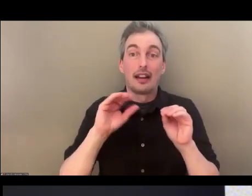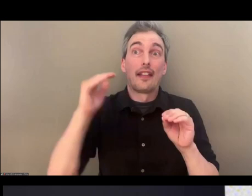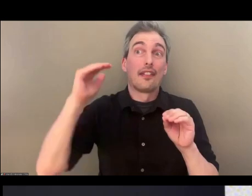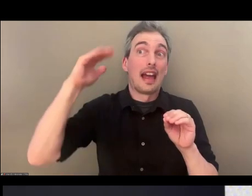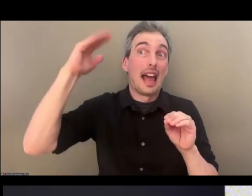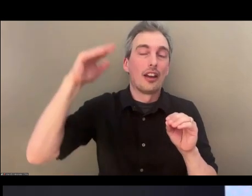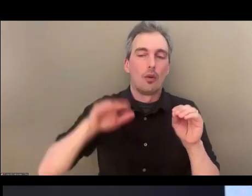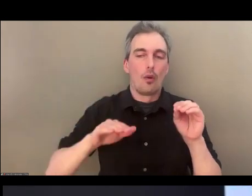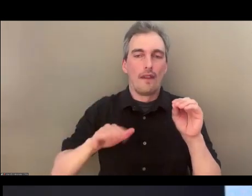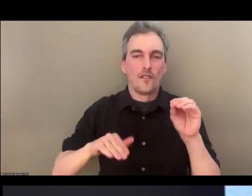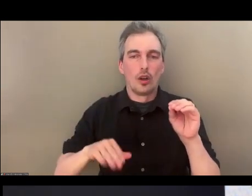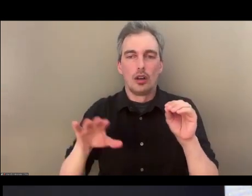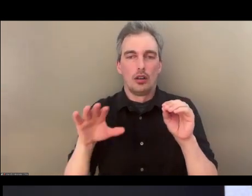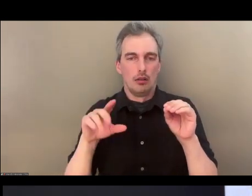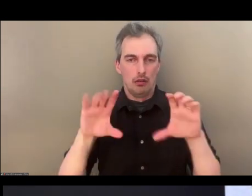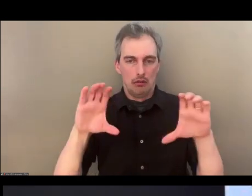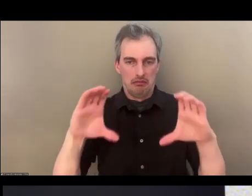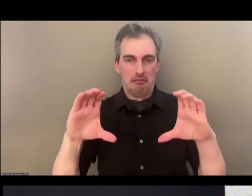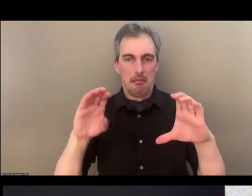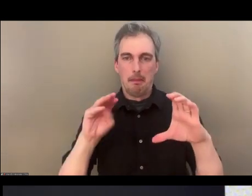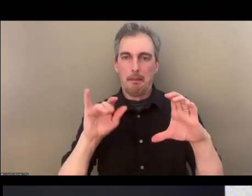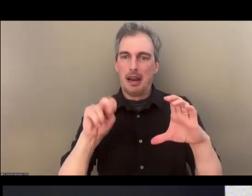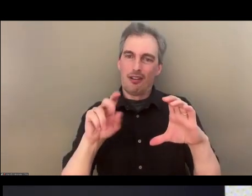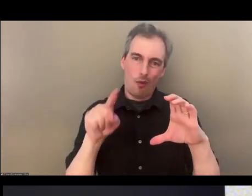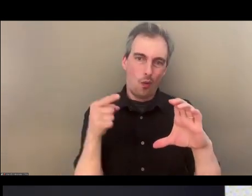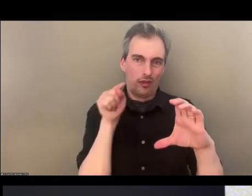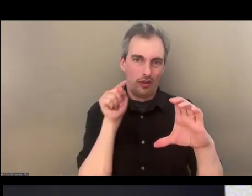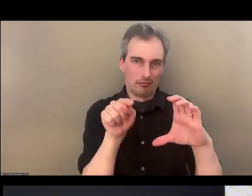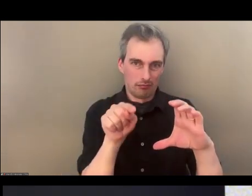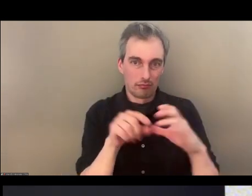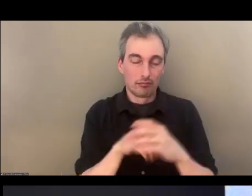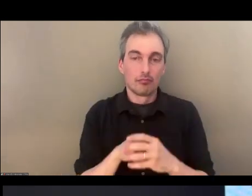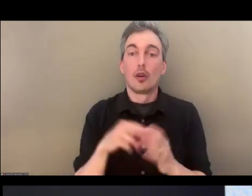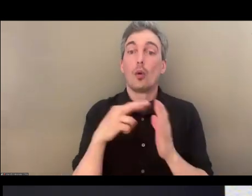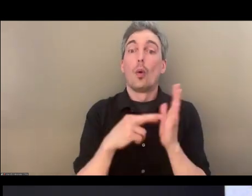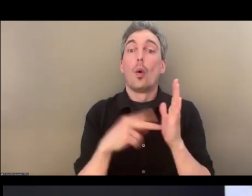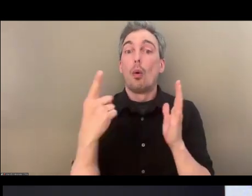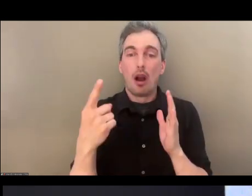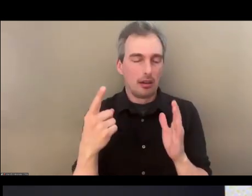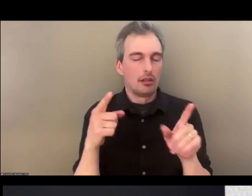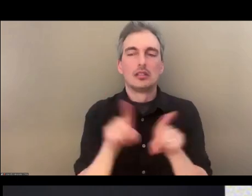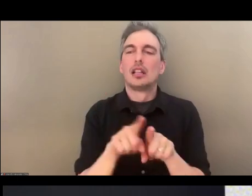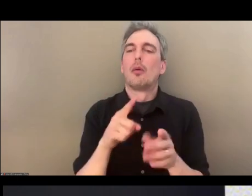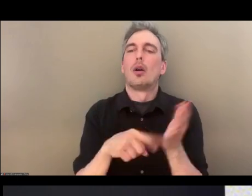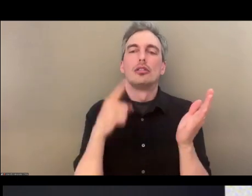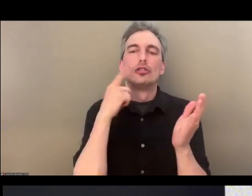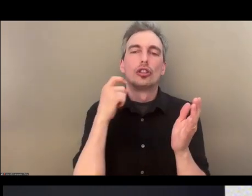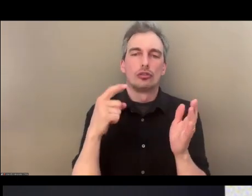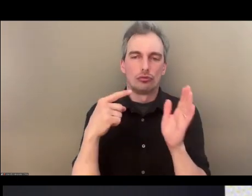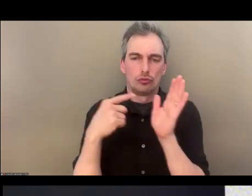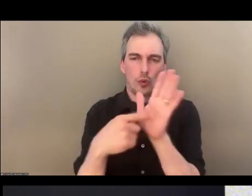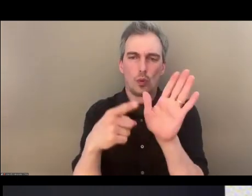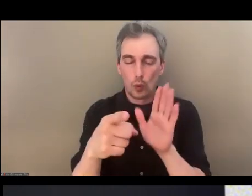If you have the same link text that's going to different destinations, you owe me an ARIA label for those.